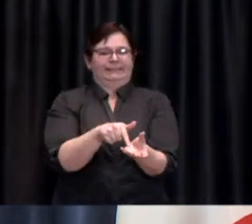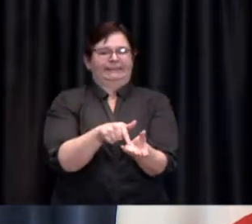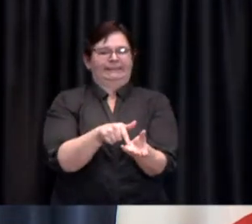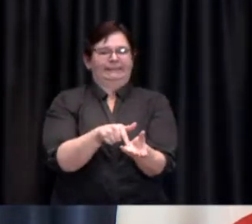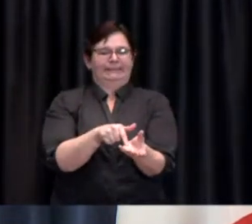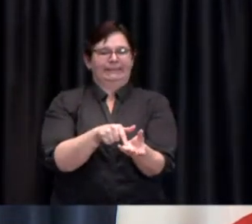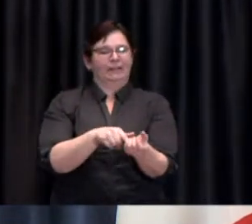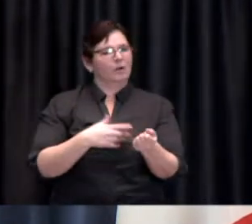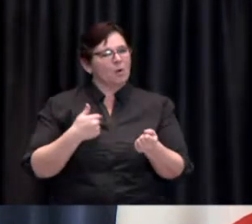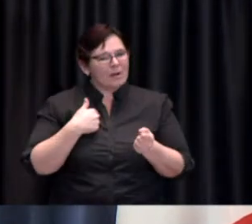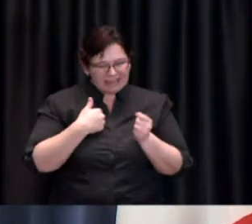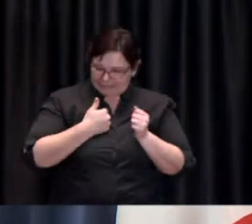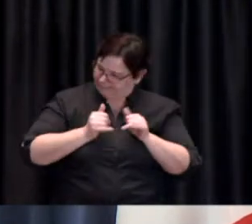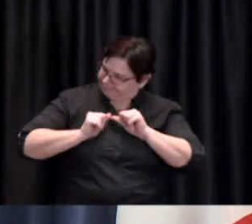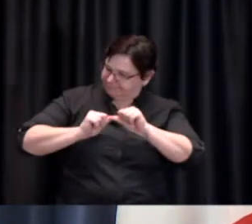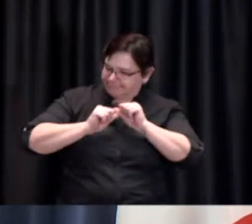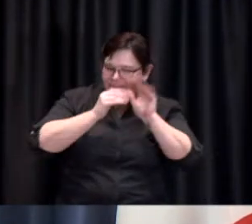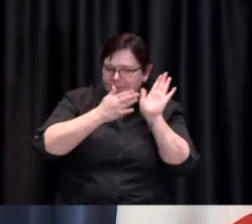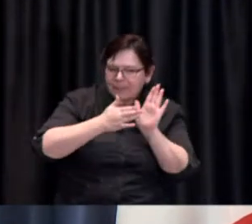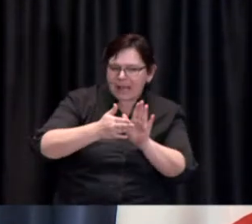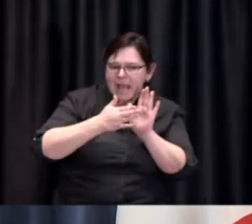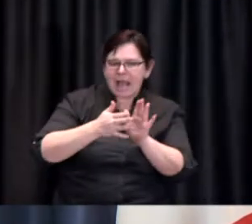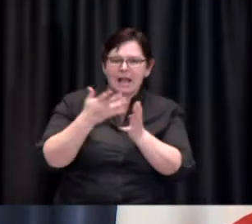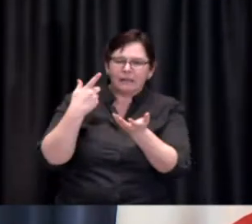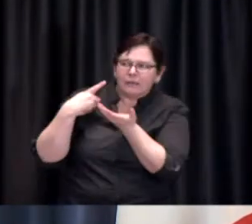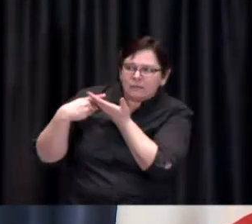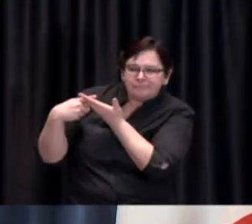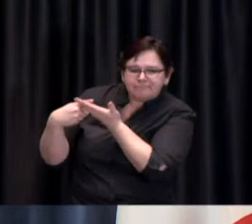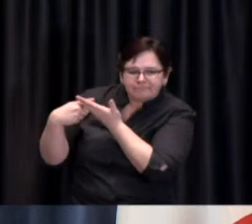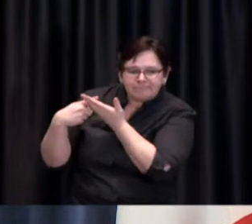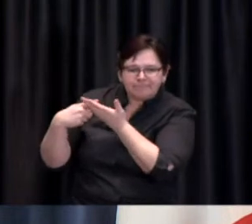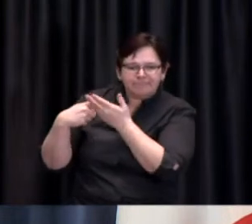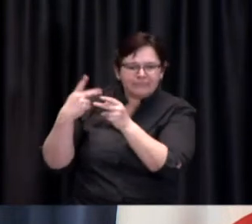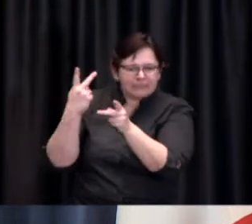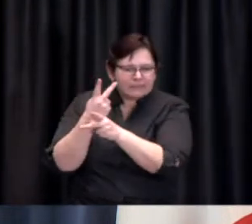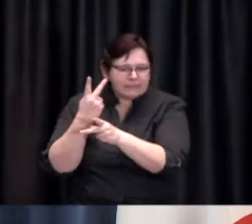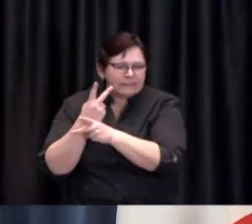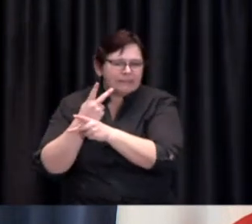our managing partner if I may borrow the Mayor's term the provincial government I expect that